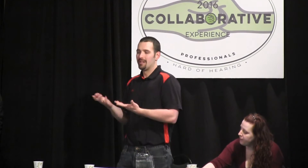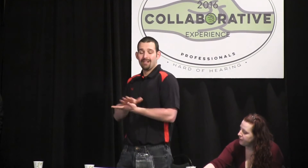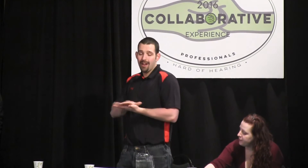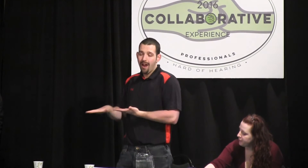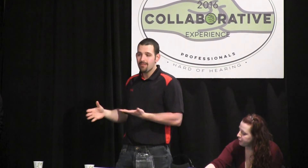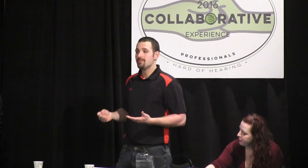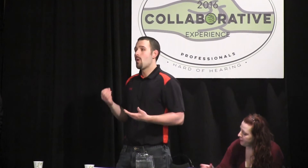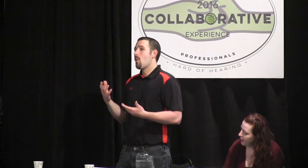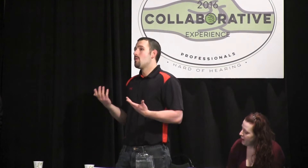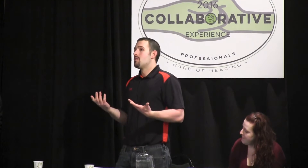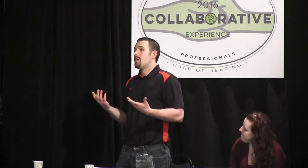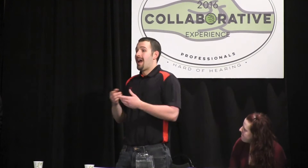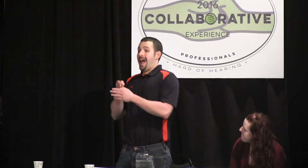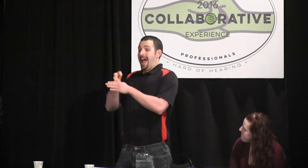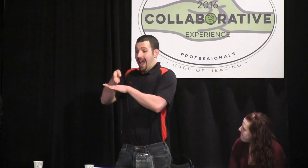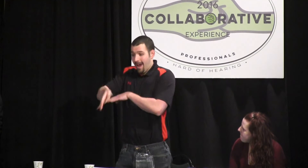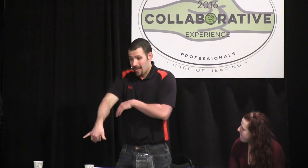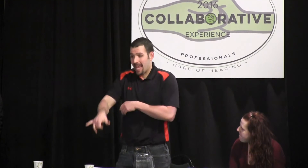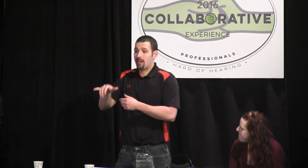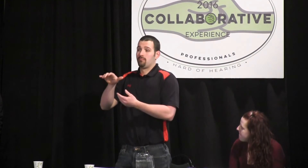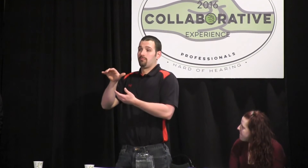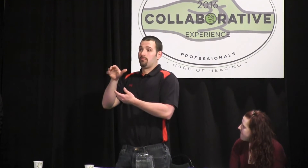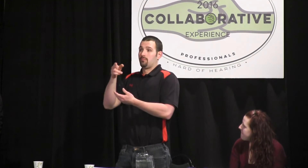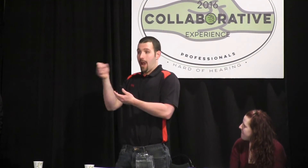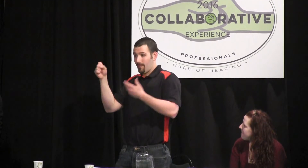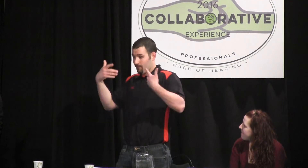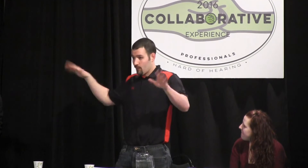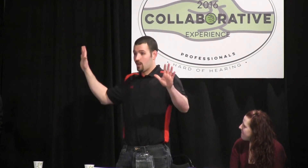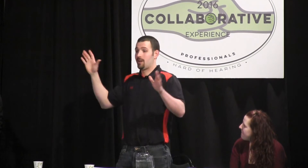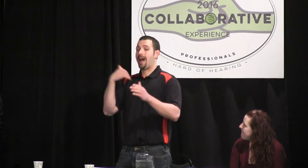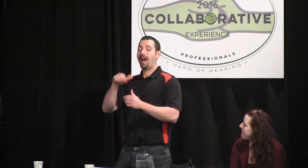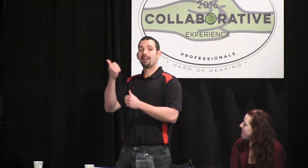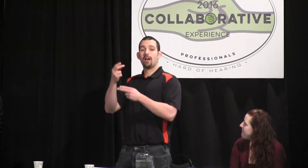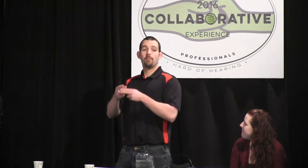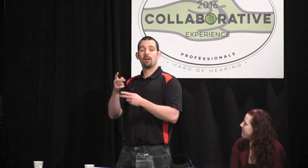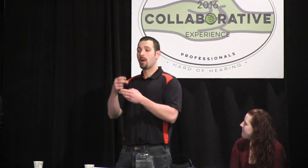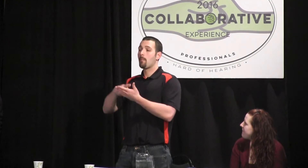that helped me throughout high school. And after high school,